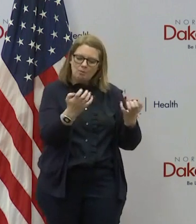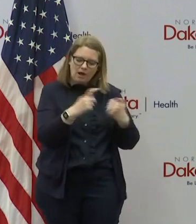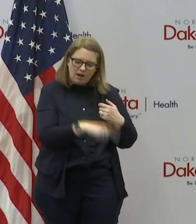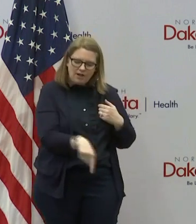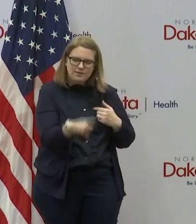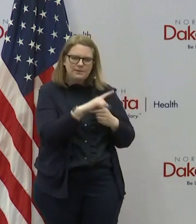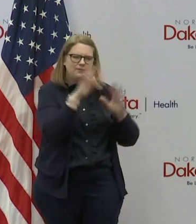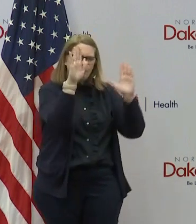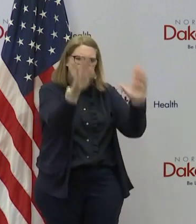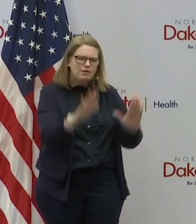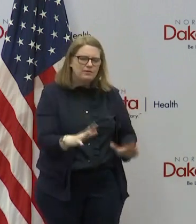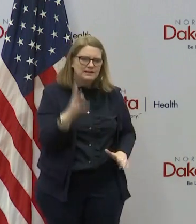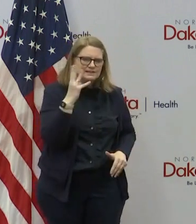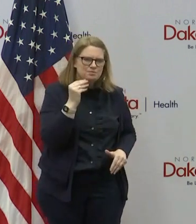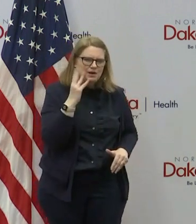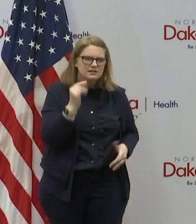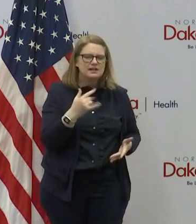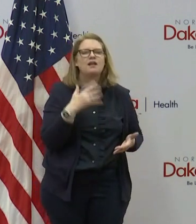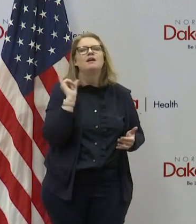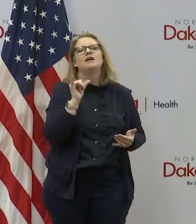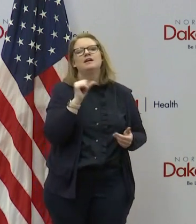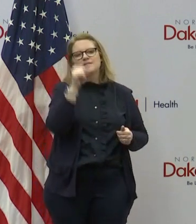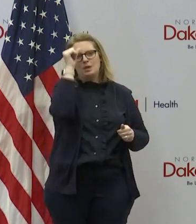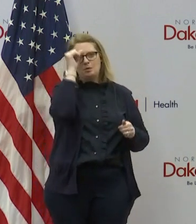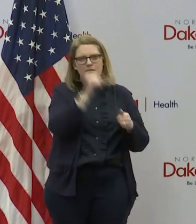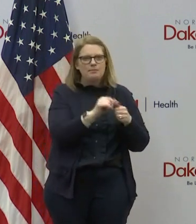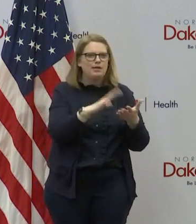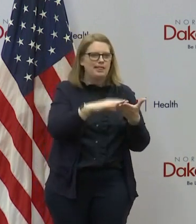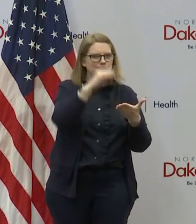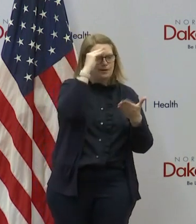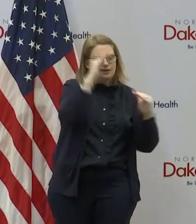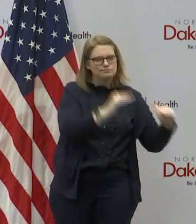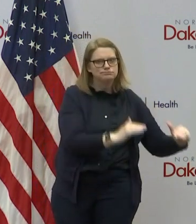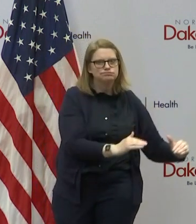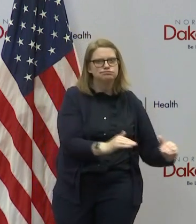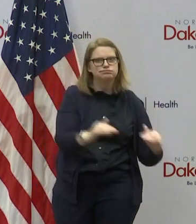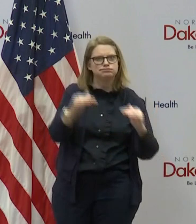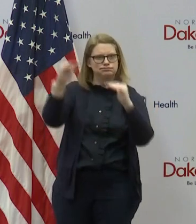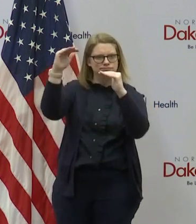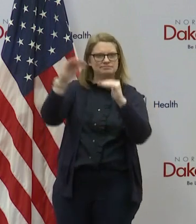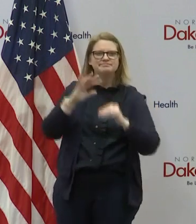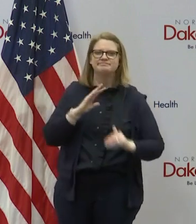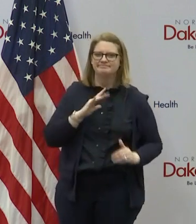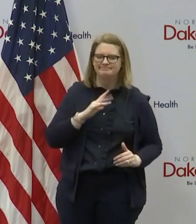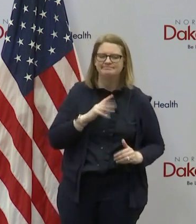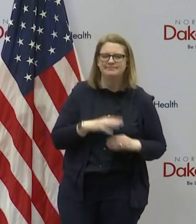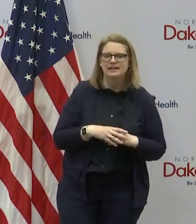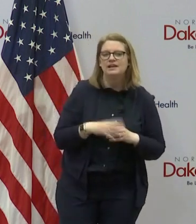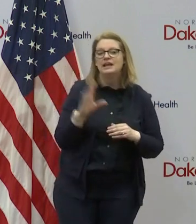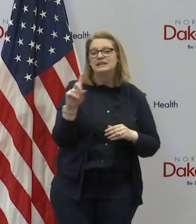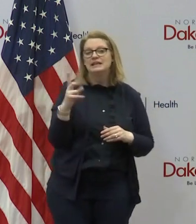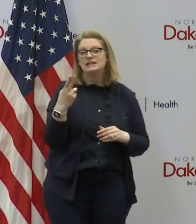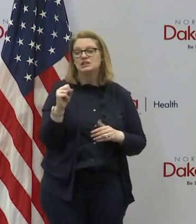FOR ALL OF US AND ENSURING THAT THOUSANDS AND THOUSANDS OF THE NORTH DAKOTANS HAVE GREAT EXPERIENCES THAT WE KNOW WILL